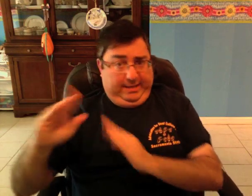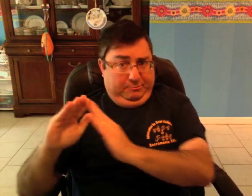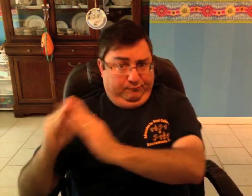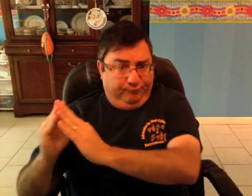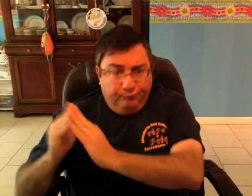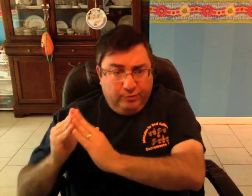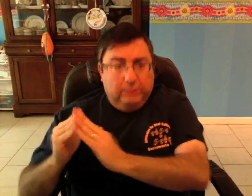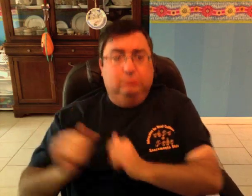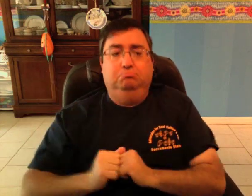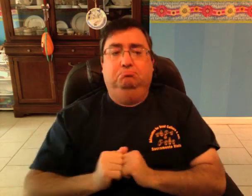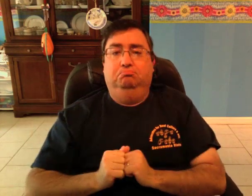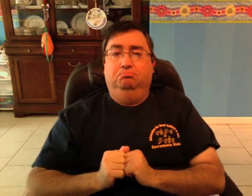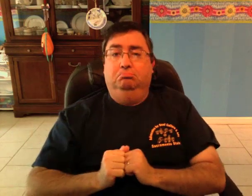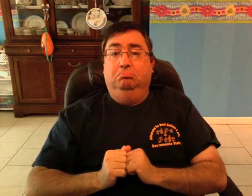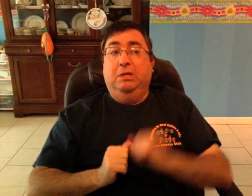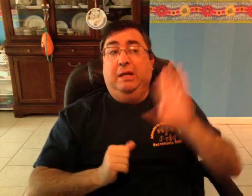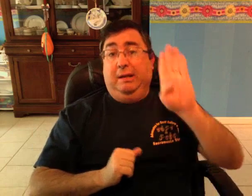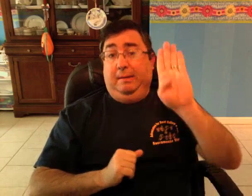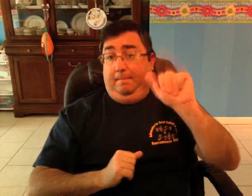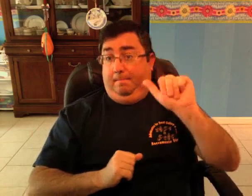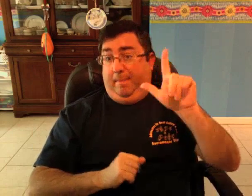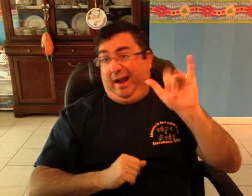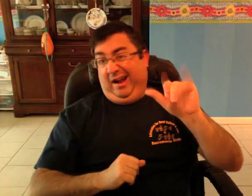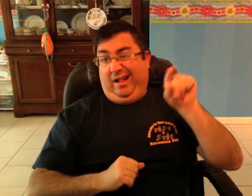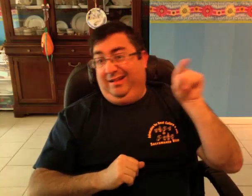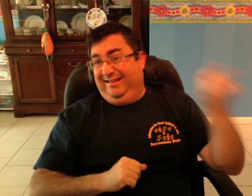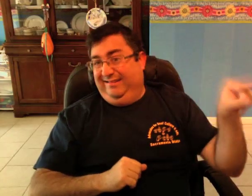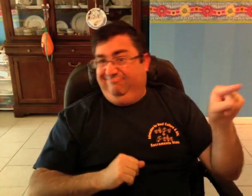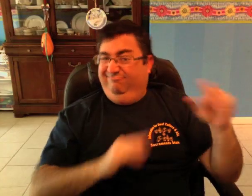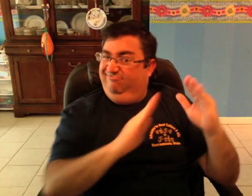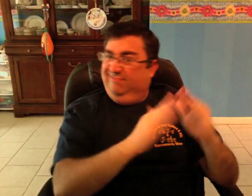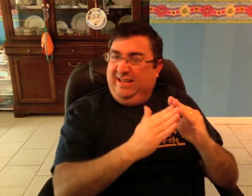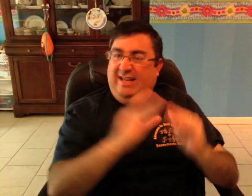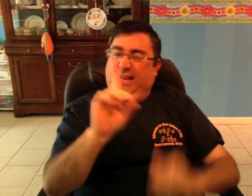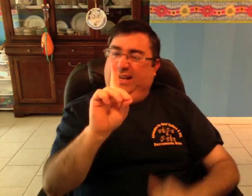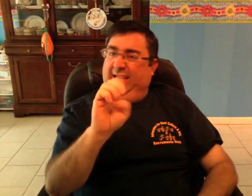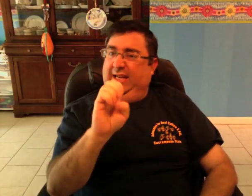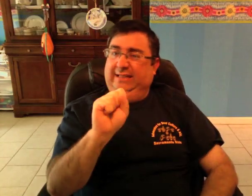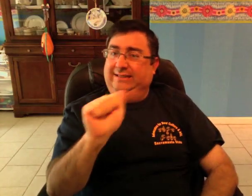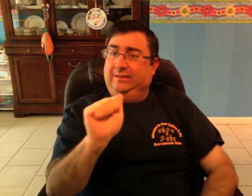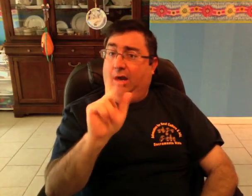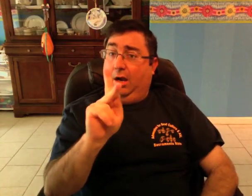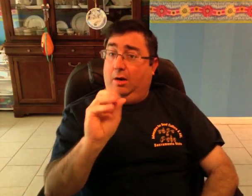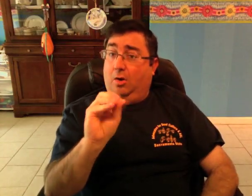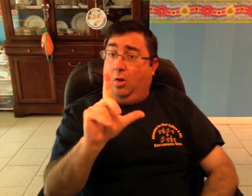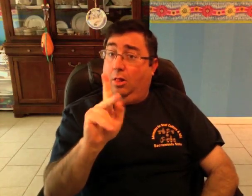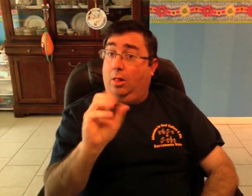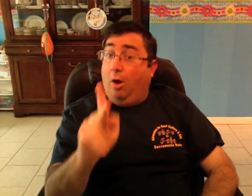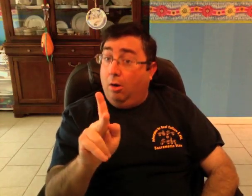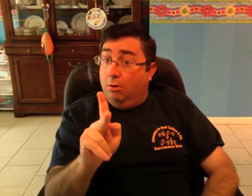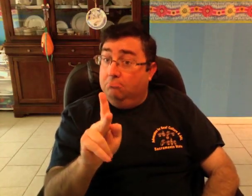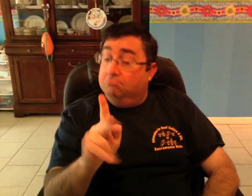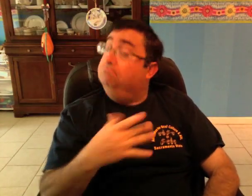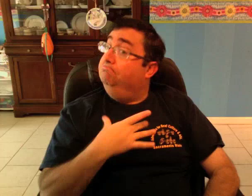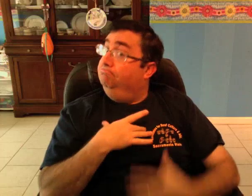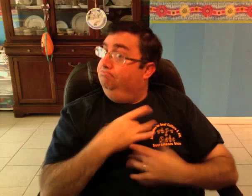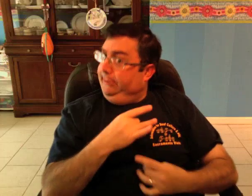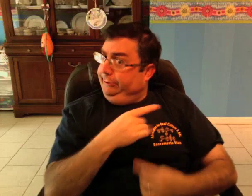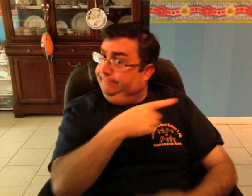In Bali, there is "Desa Kolok", which is interesting